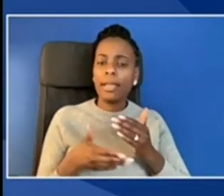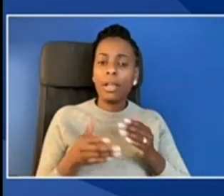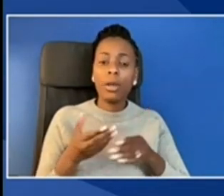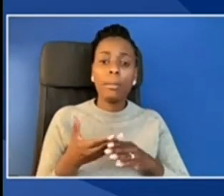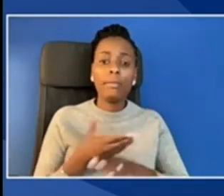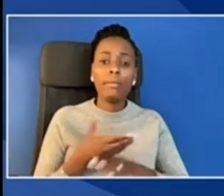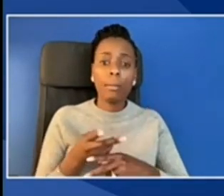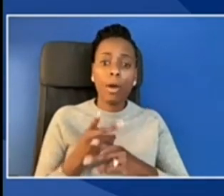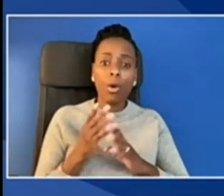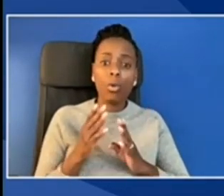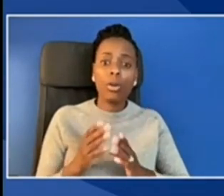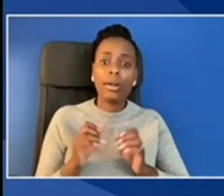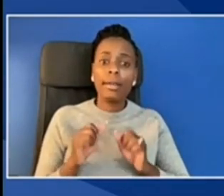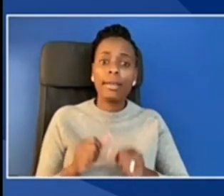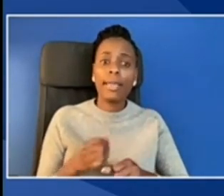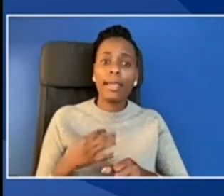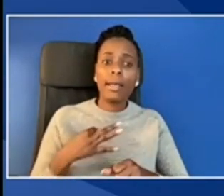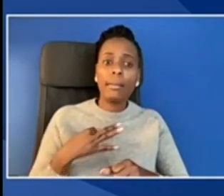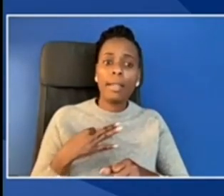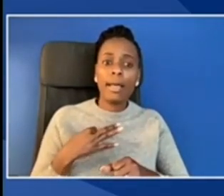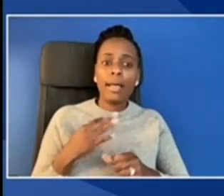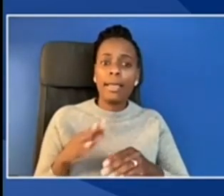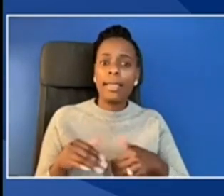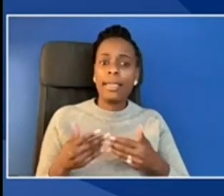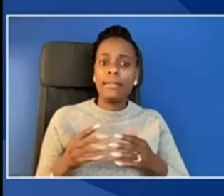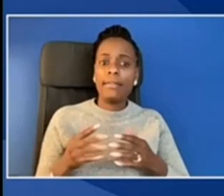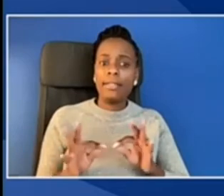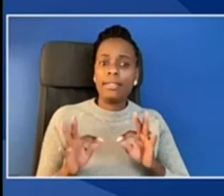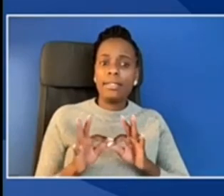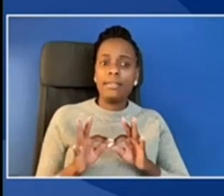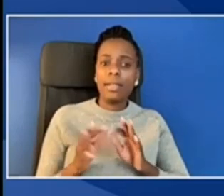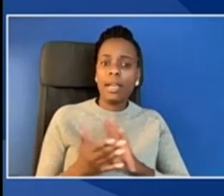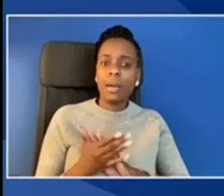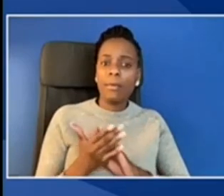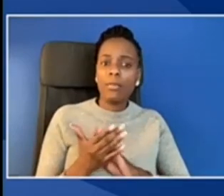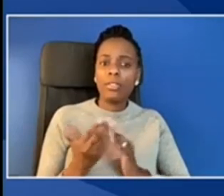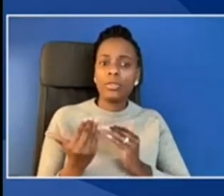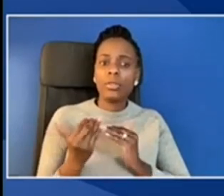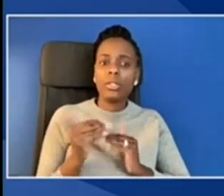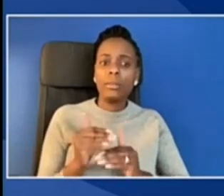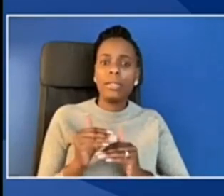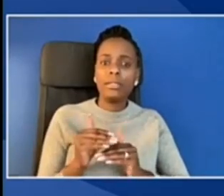the significant operational limitations on an application based approach?